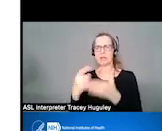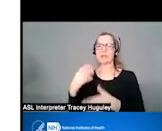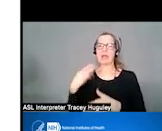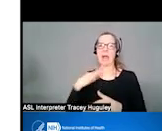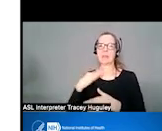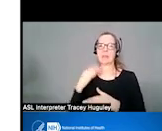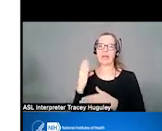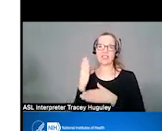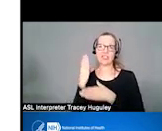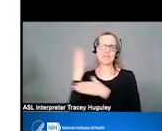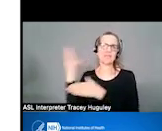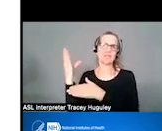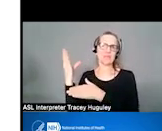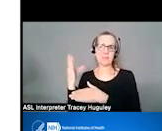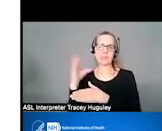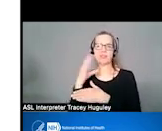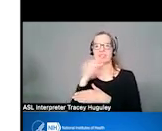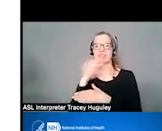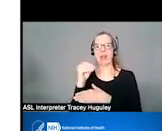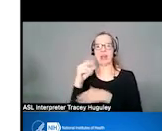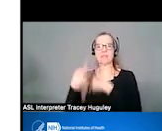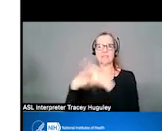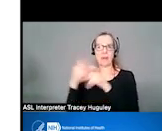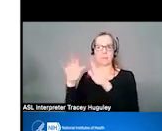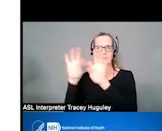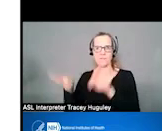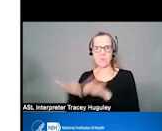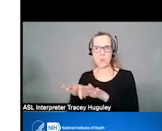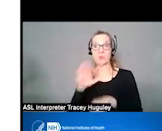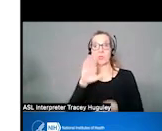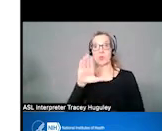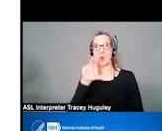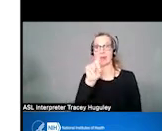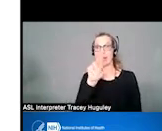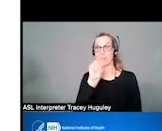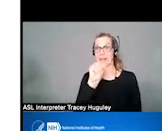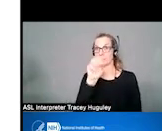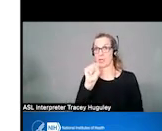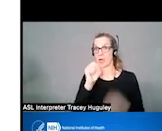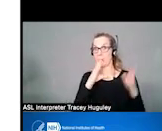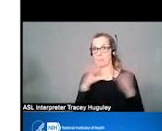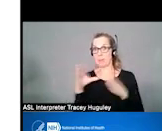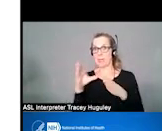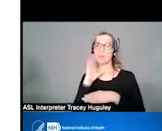But the main change is that your Data Management and Sharing Plan will be submitted to a new field